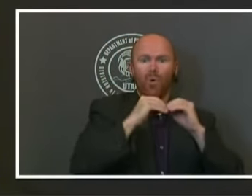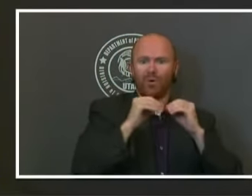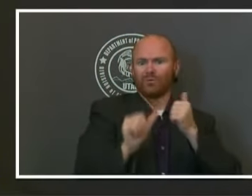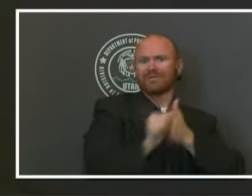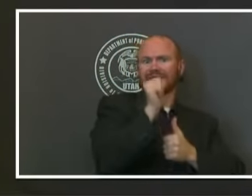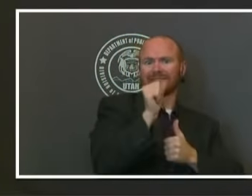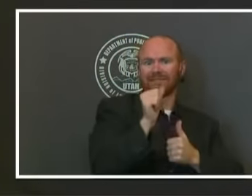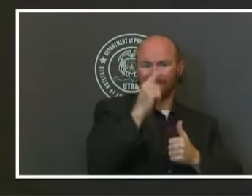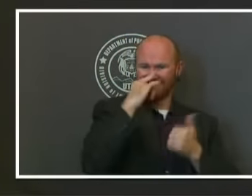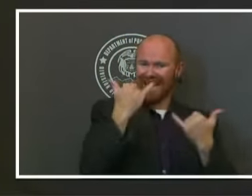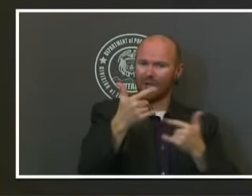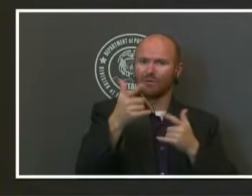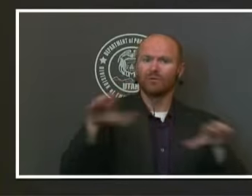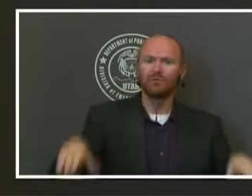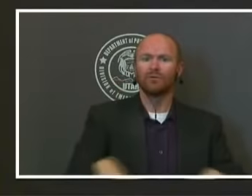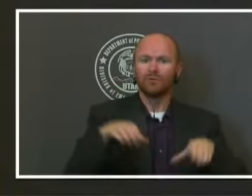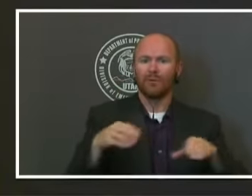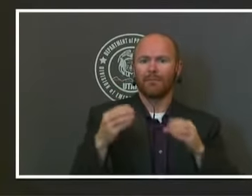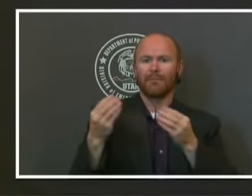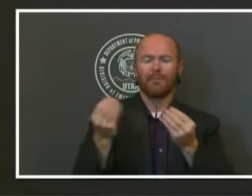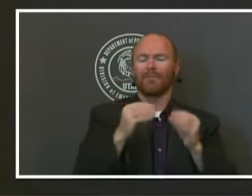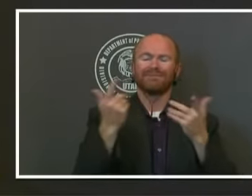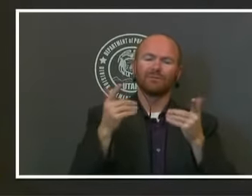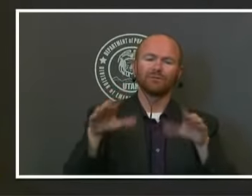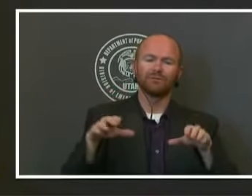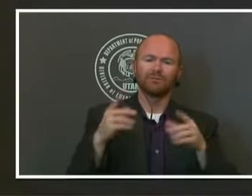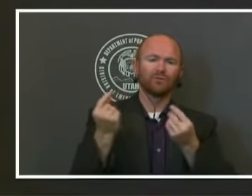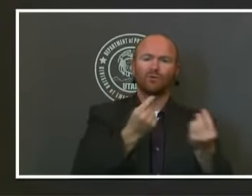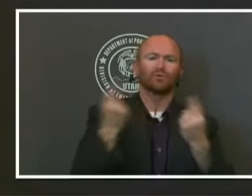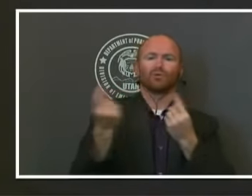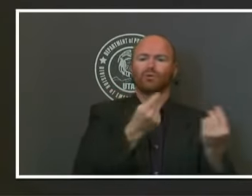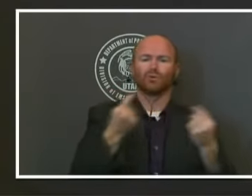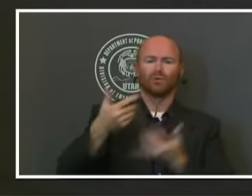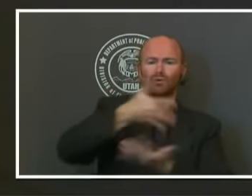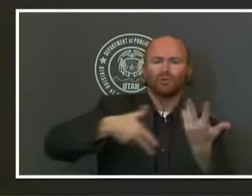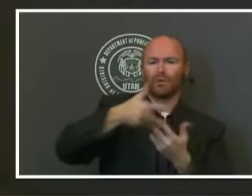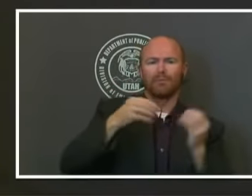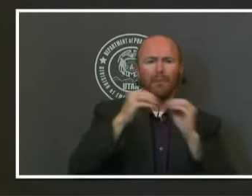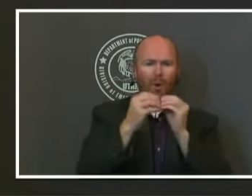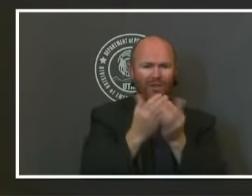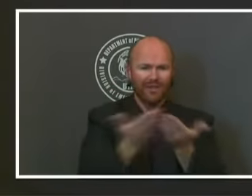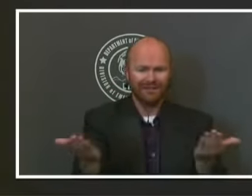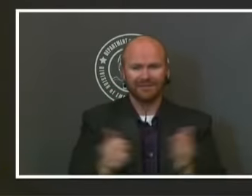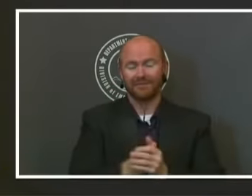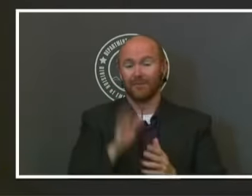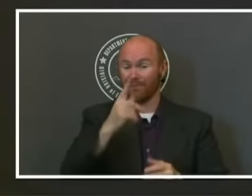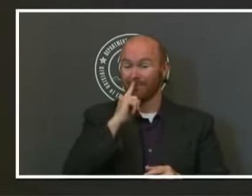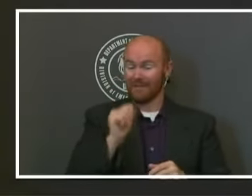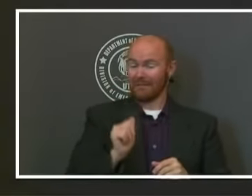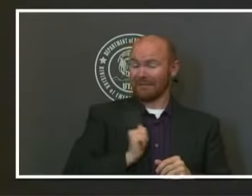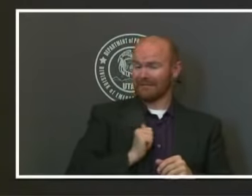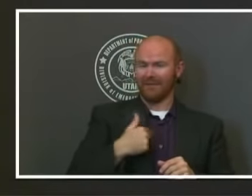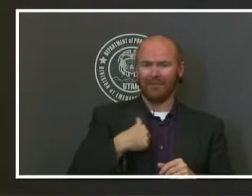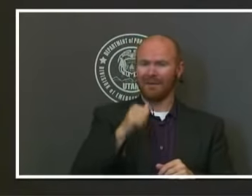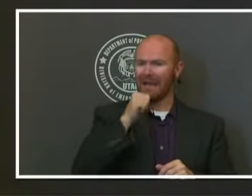funneled through my office